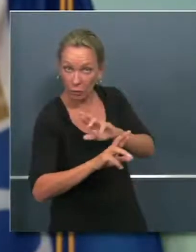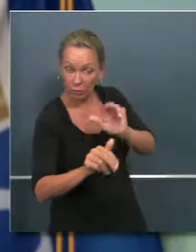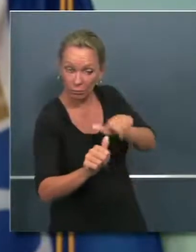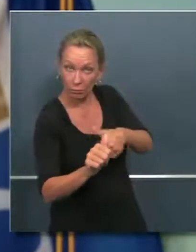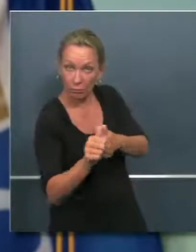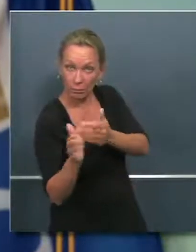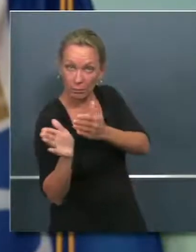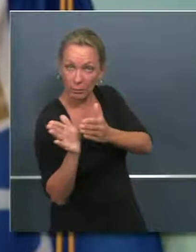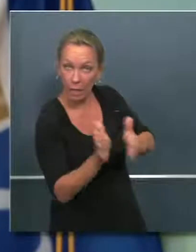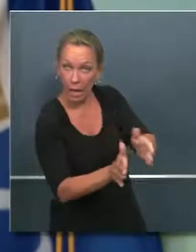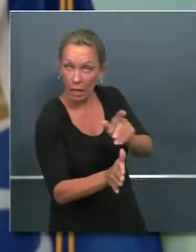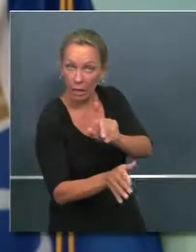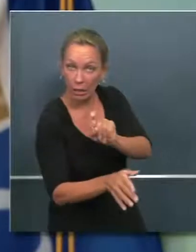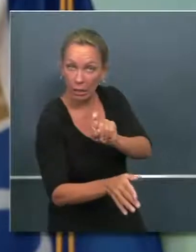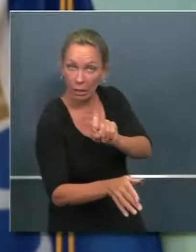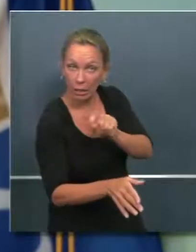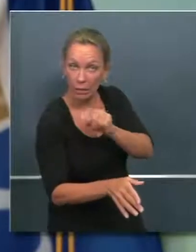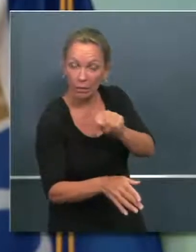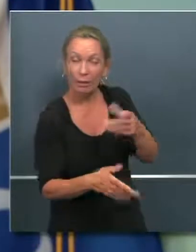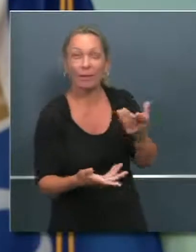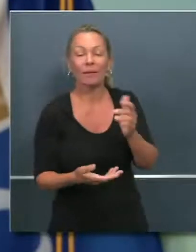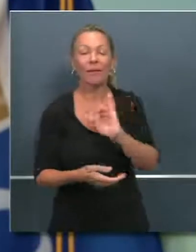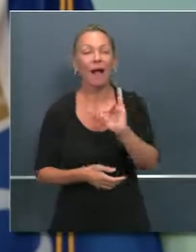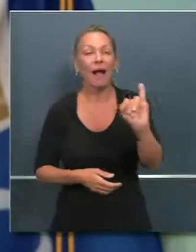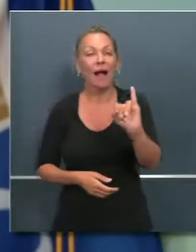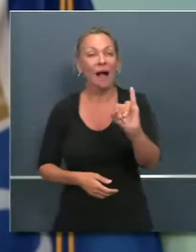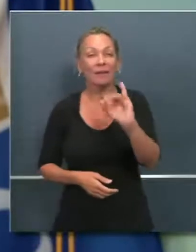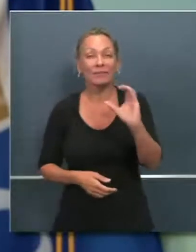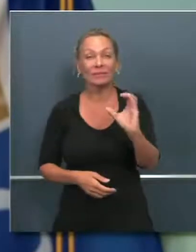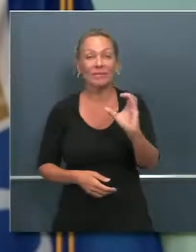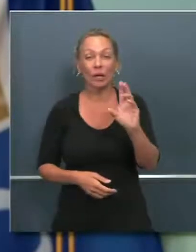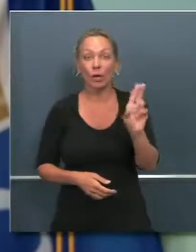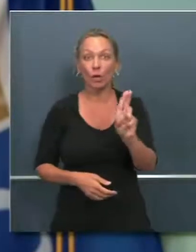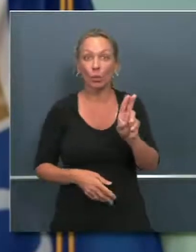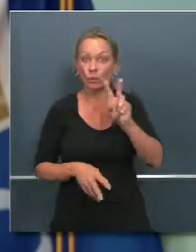our skilled nursing facilities and our residential care facilities as well as people and congregate